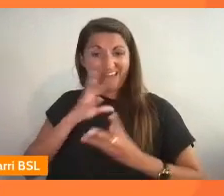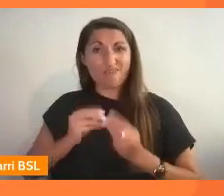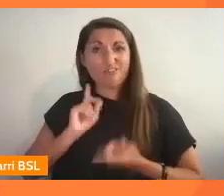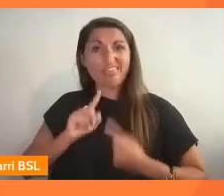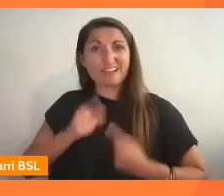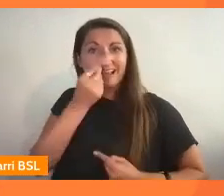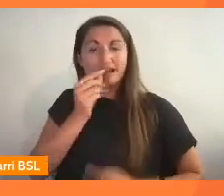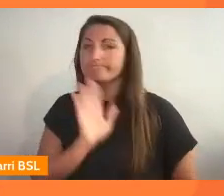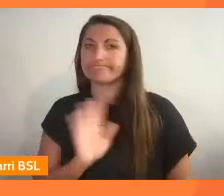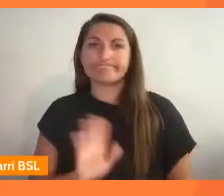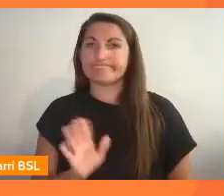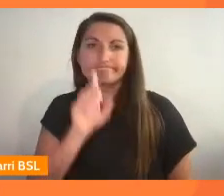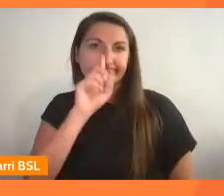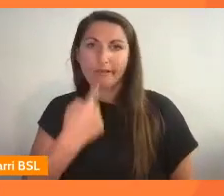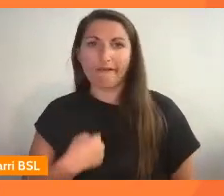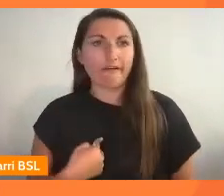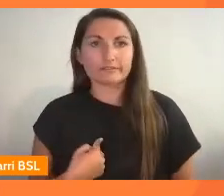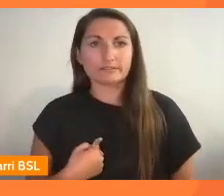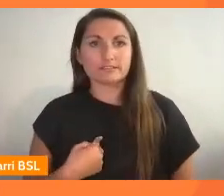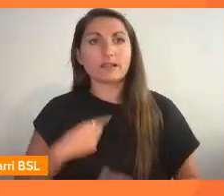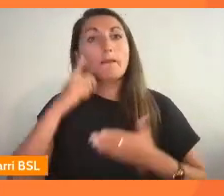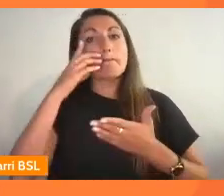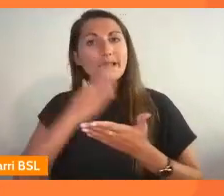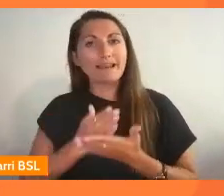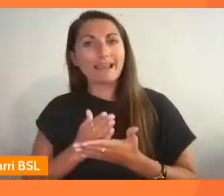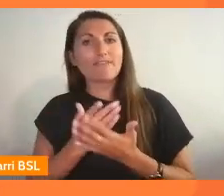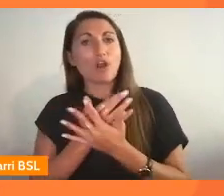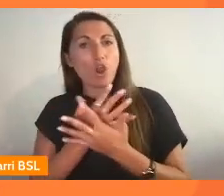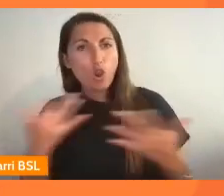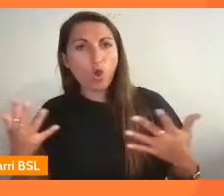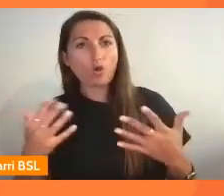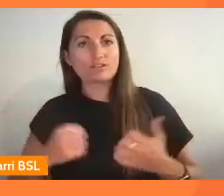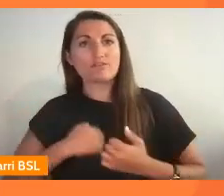We believe a lot of the onus for our creativity comes from our community